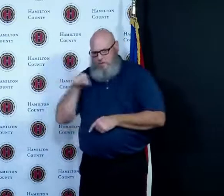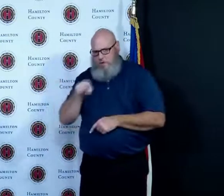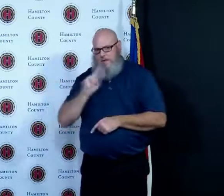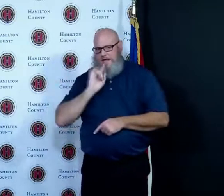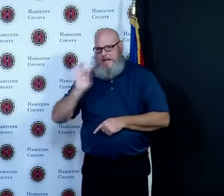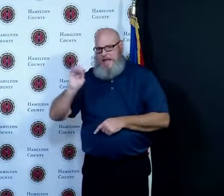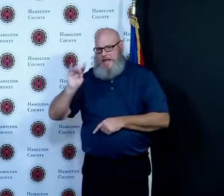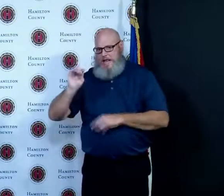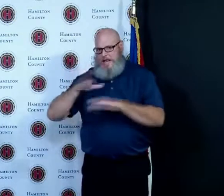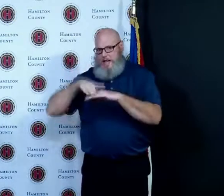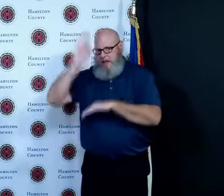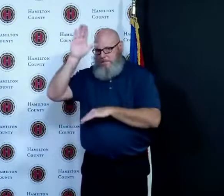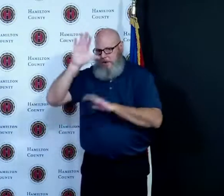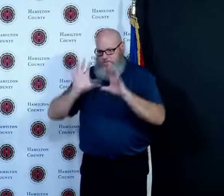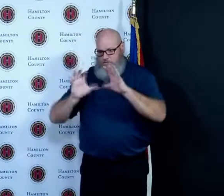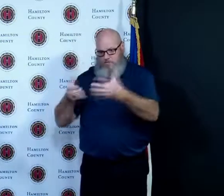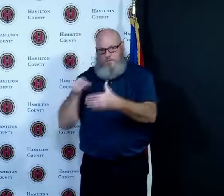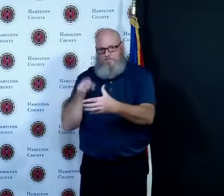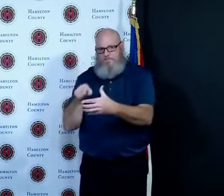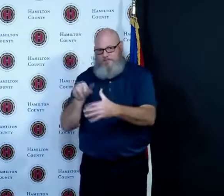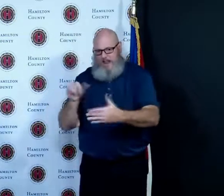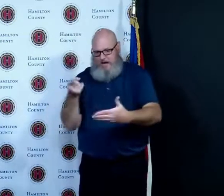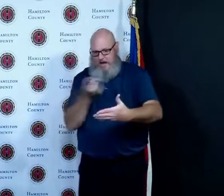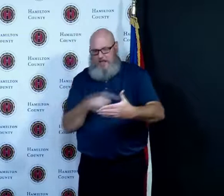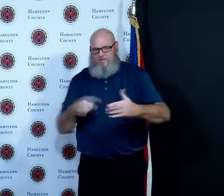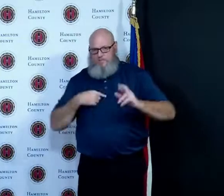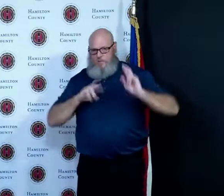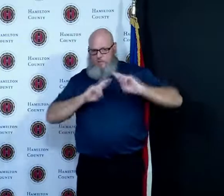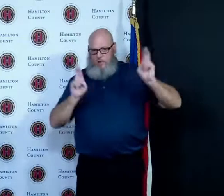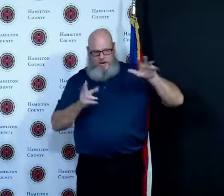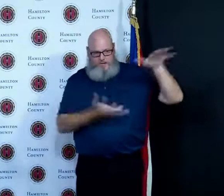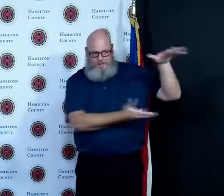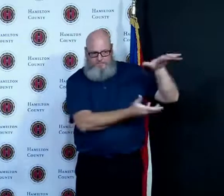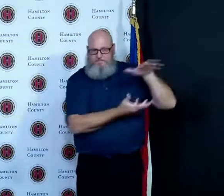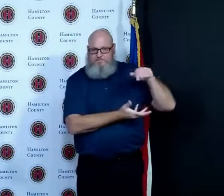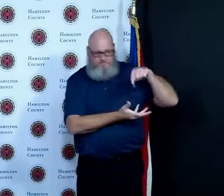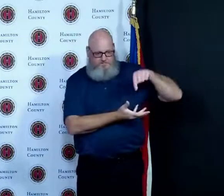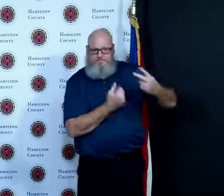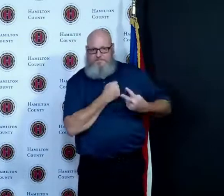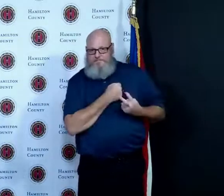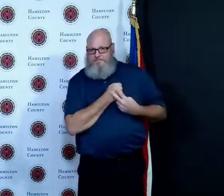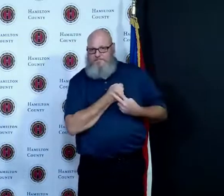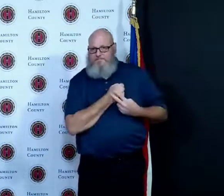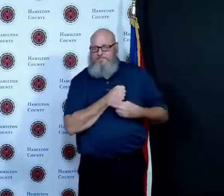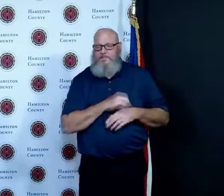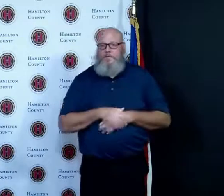centers and then some local pharmacies will also receive vaccine I am working with my team we will